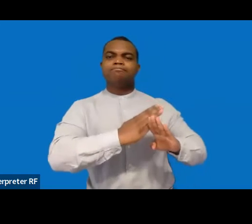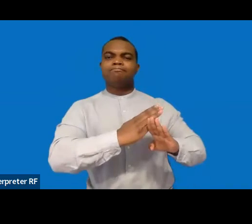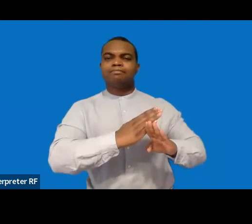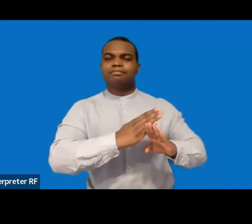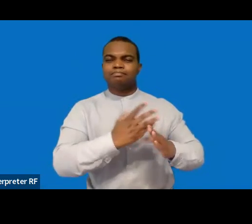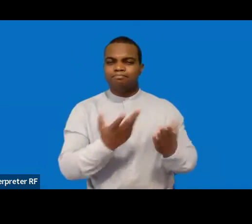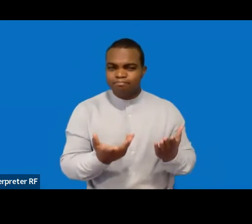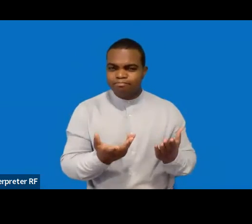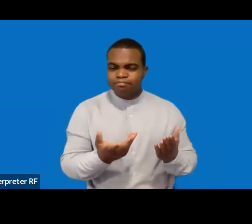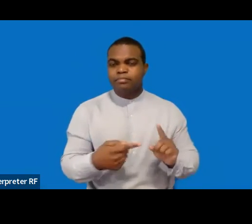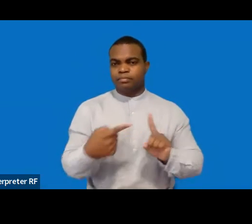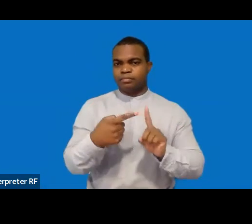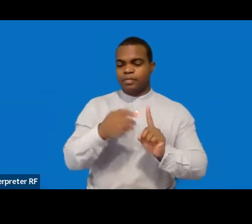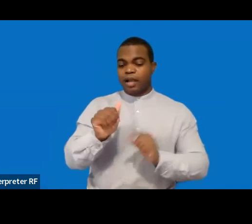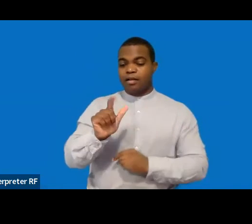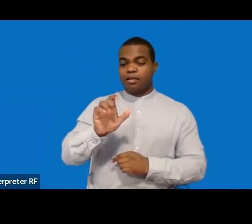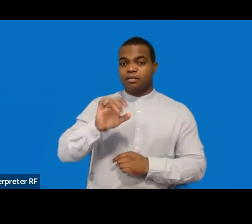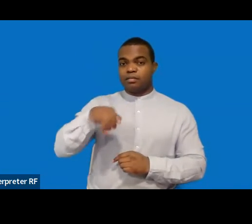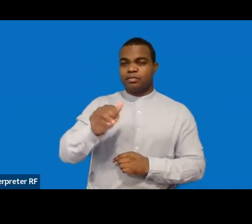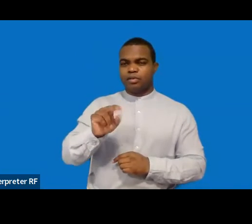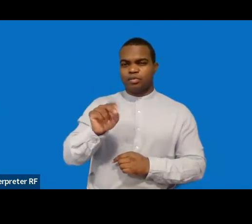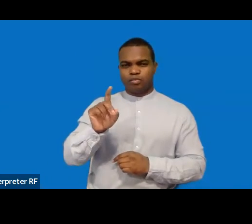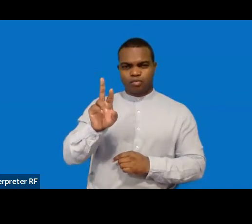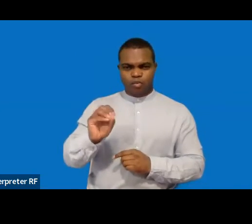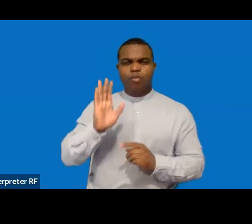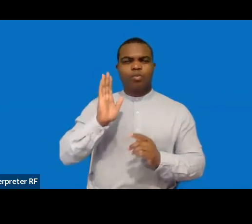But also (and this is a welcome addition)